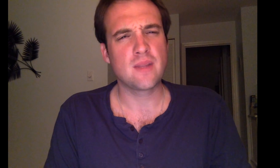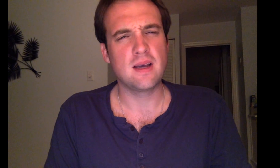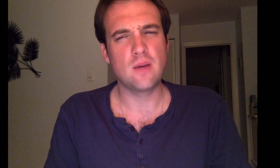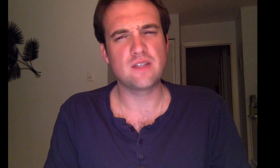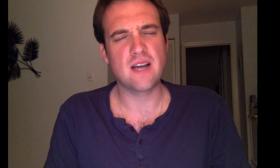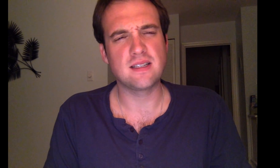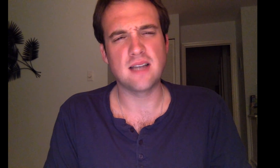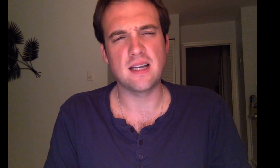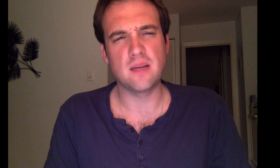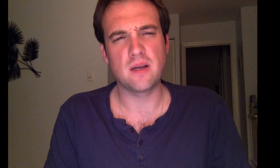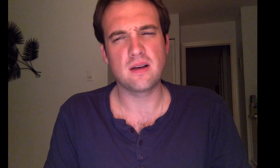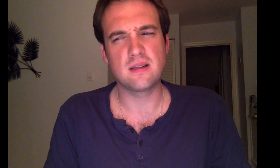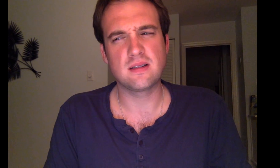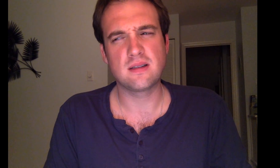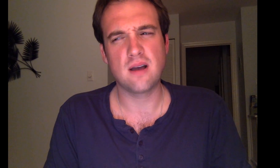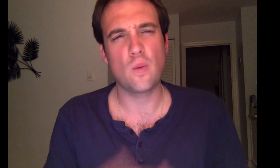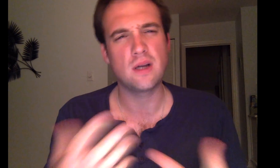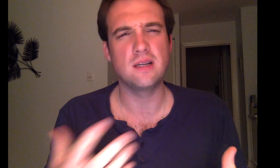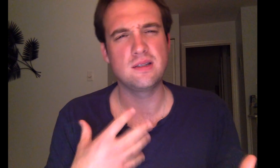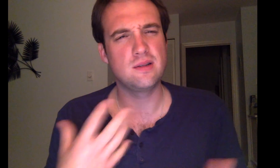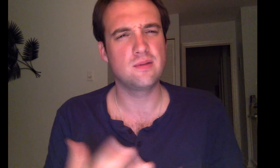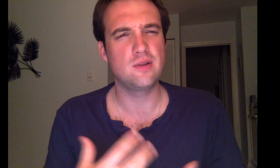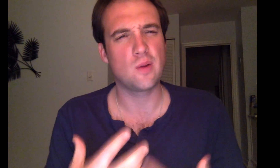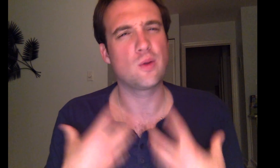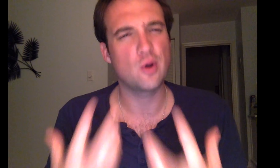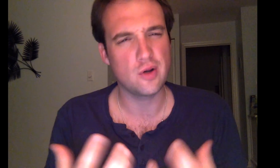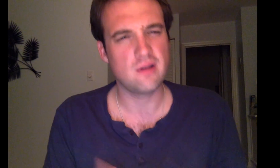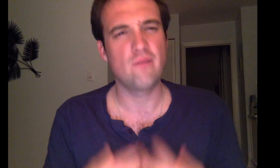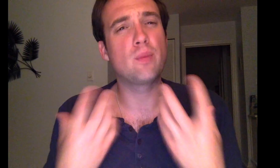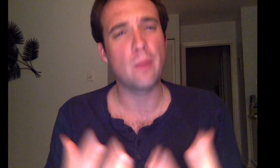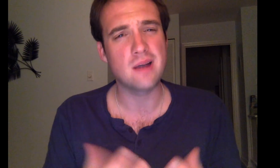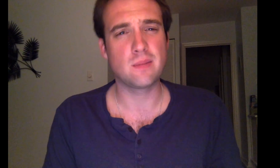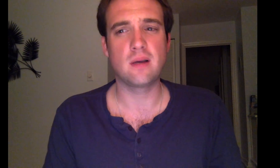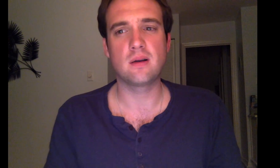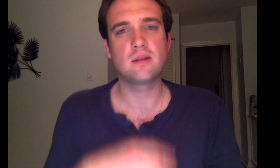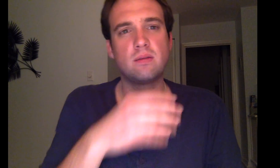So, I was fascinated because I wanted to, you know, learn from the best because